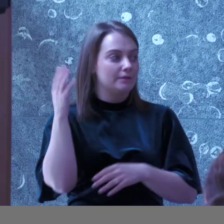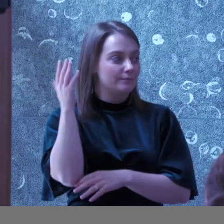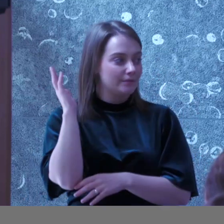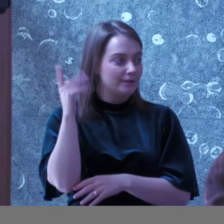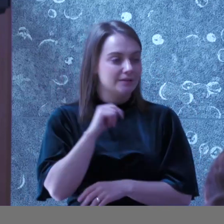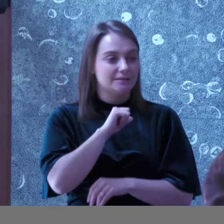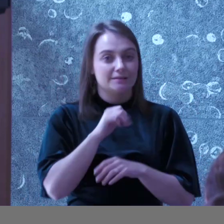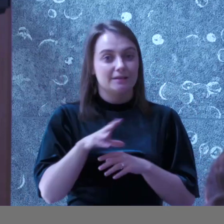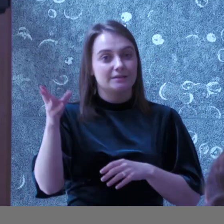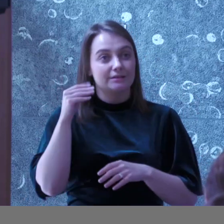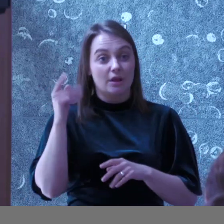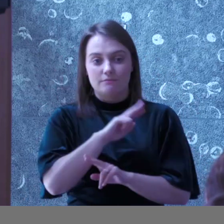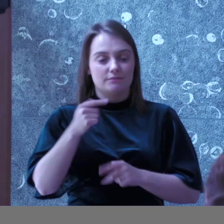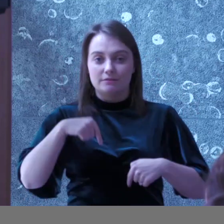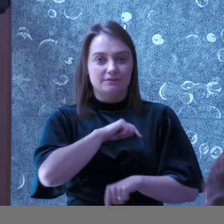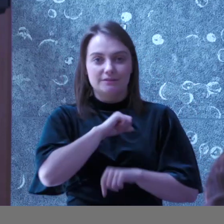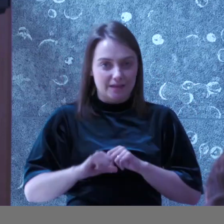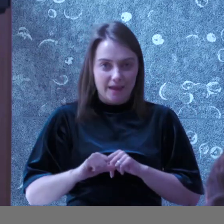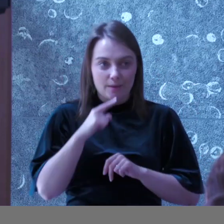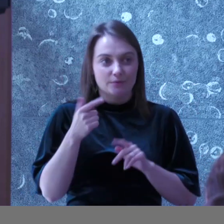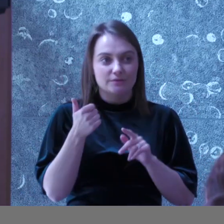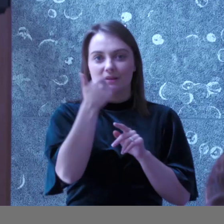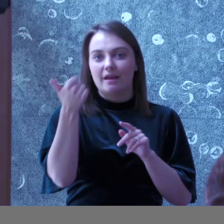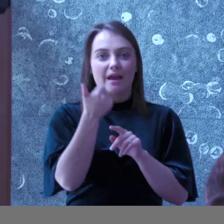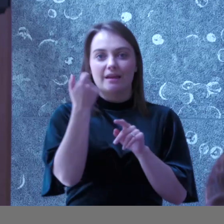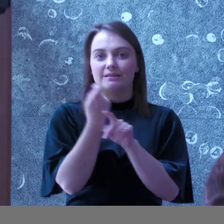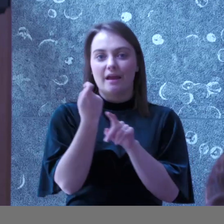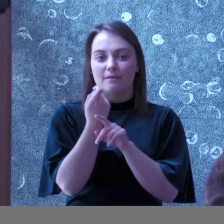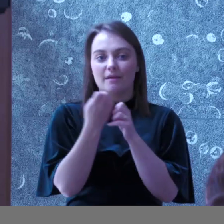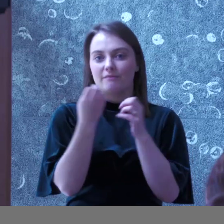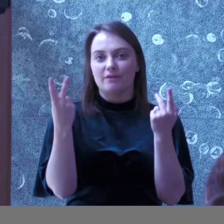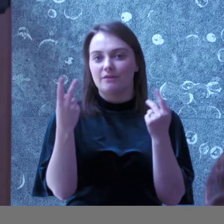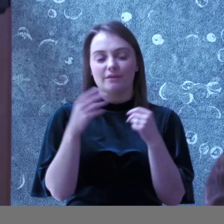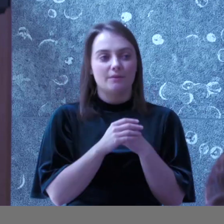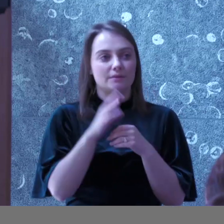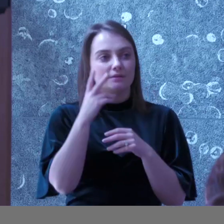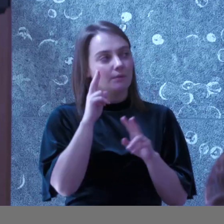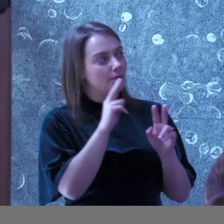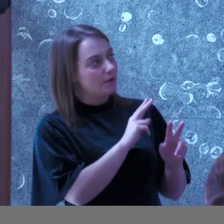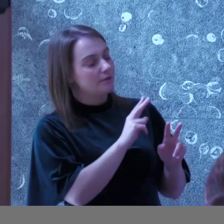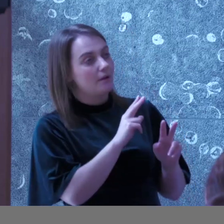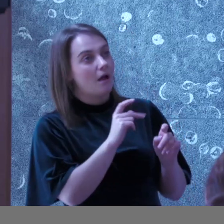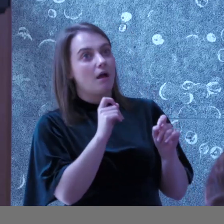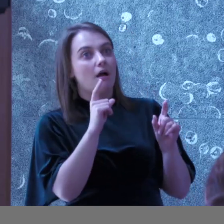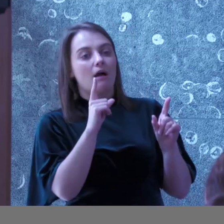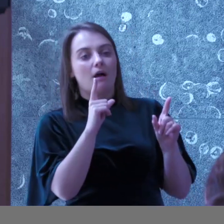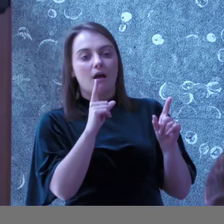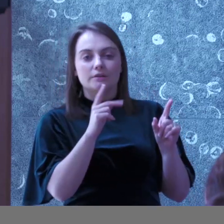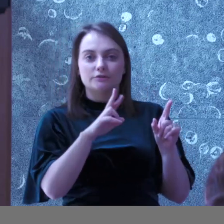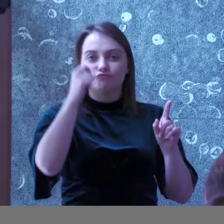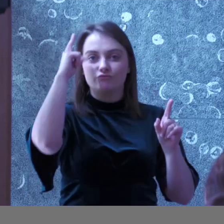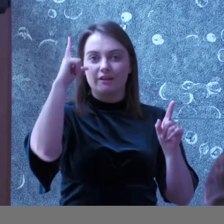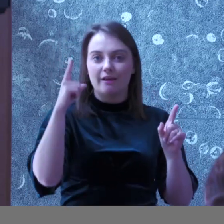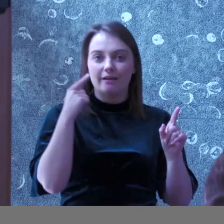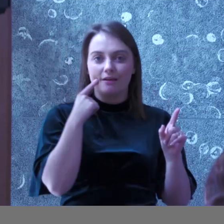heard, not just today but any where and I think people's eyes were opening to it. I have had the